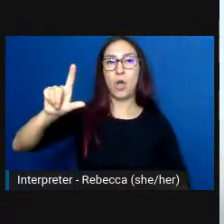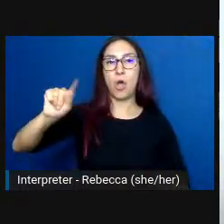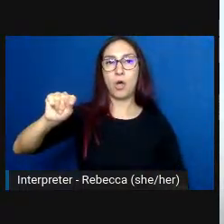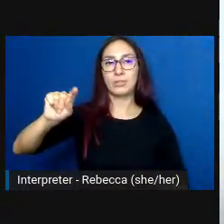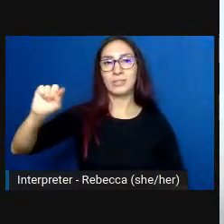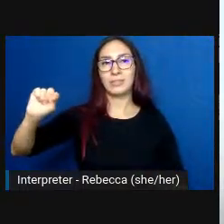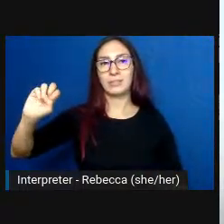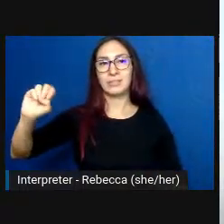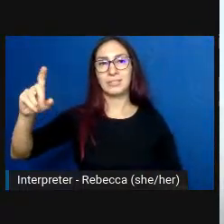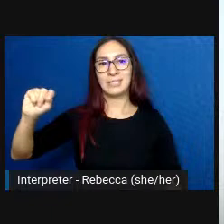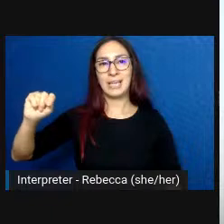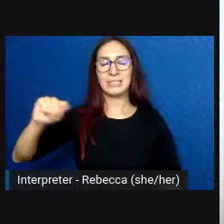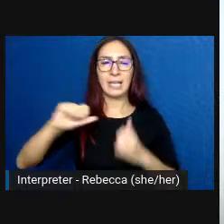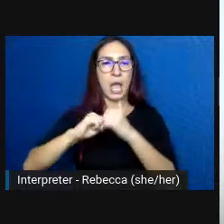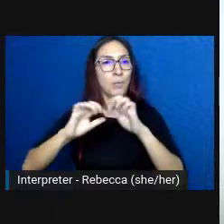In conclusion, this presentation, expert